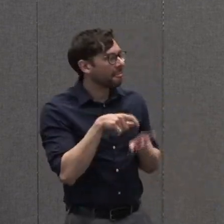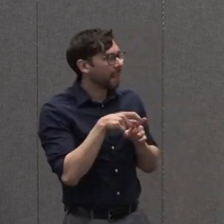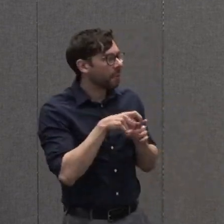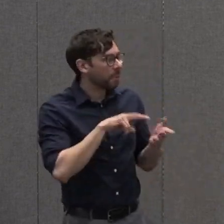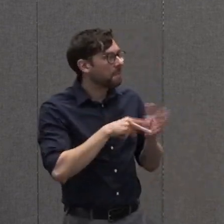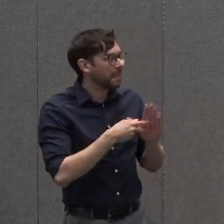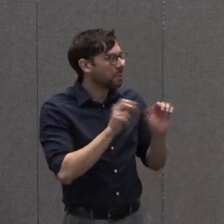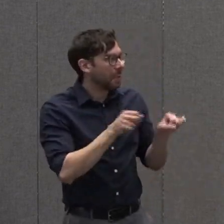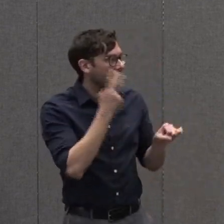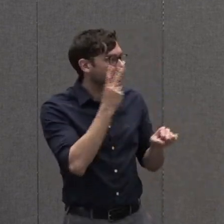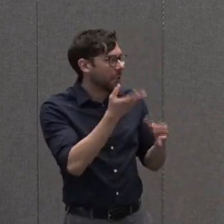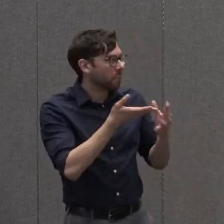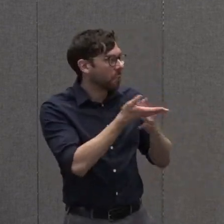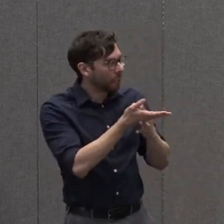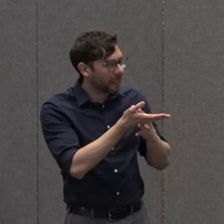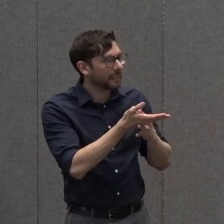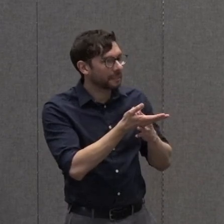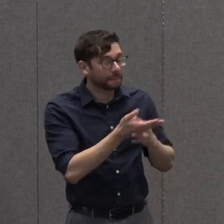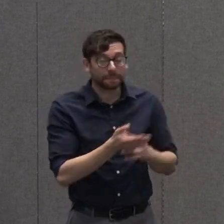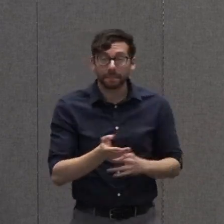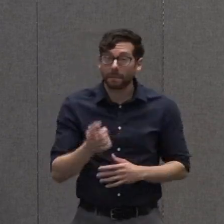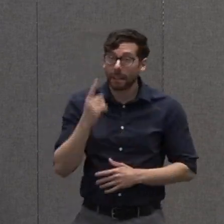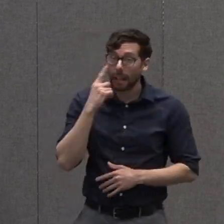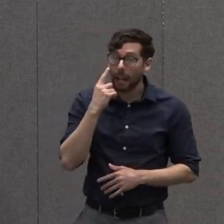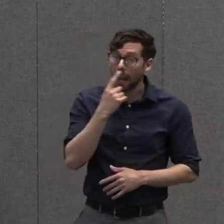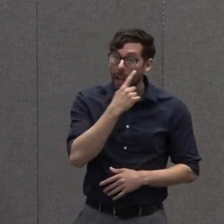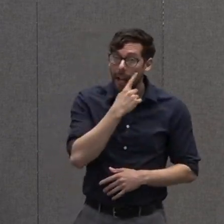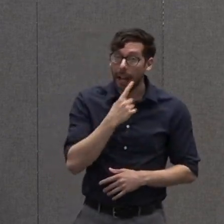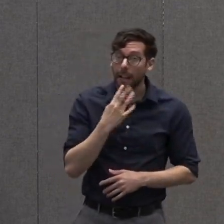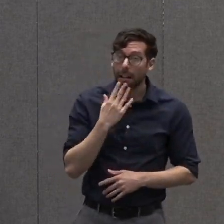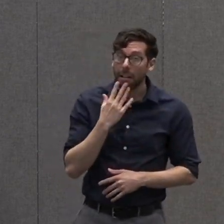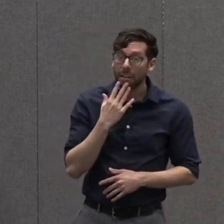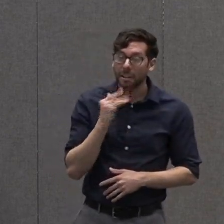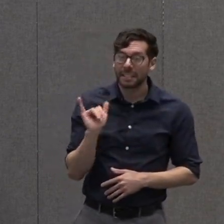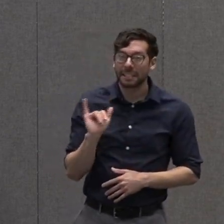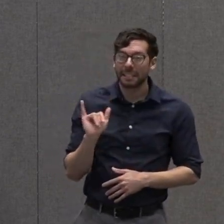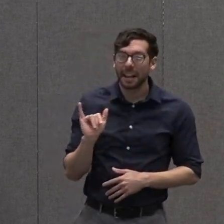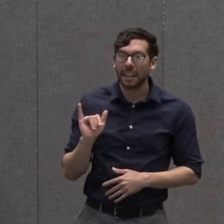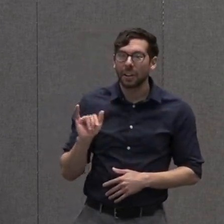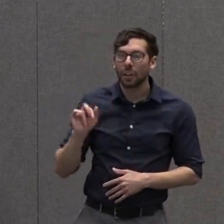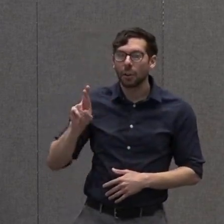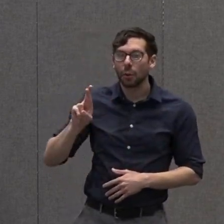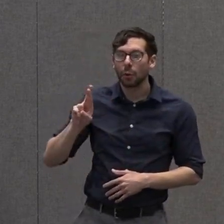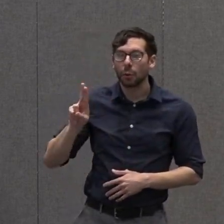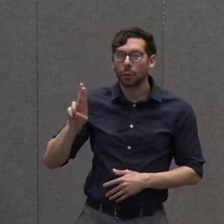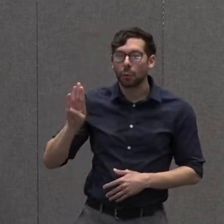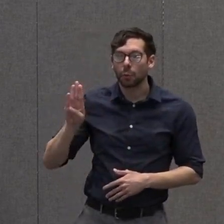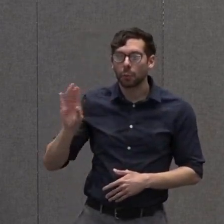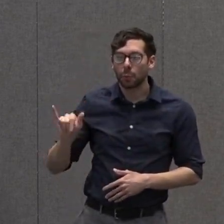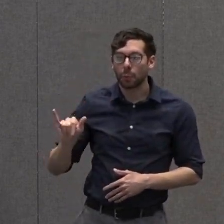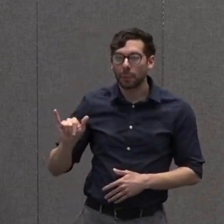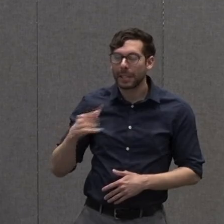So, her eyes are kind of a ruby red, which is hard to see. Her tail, rather than being black and white banded,